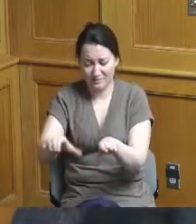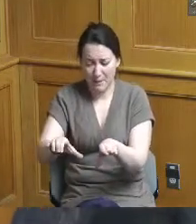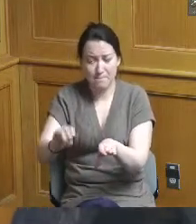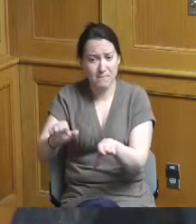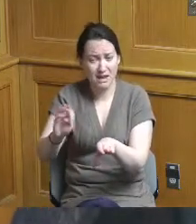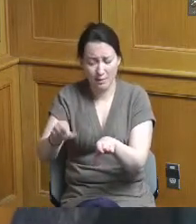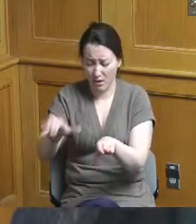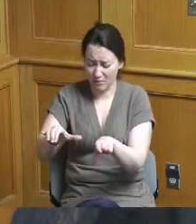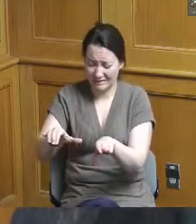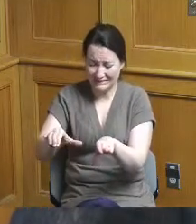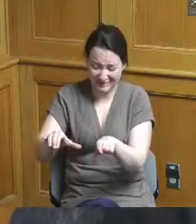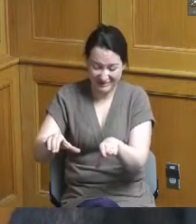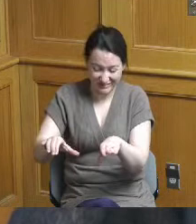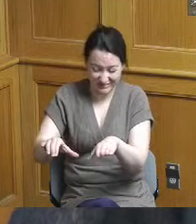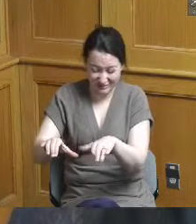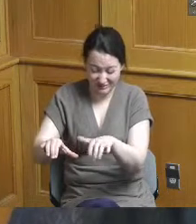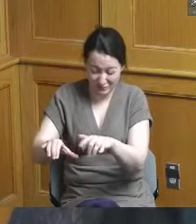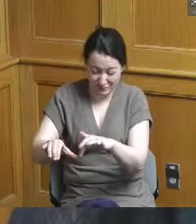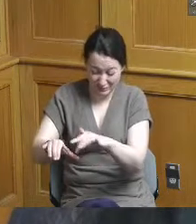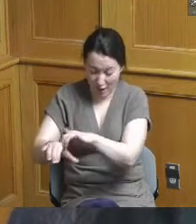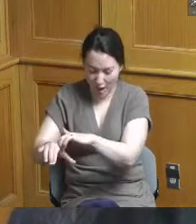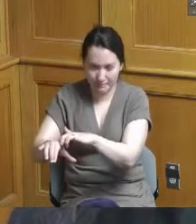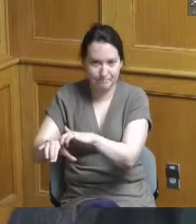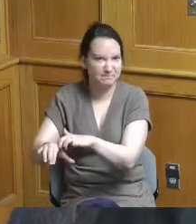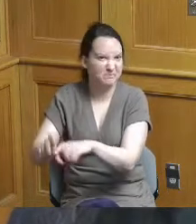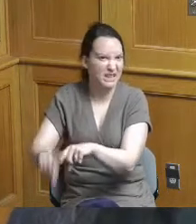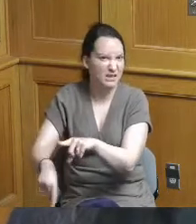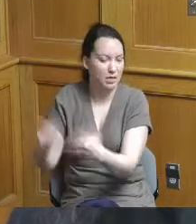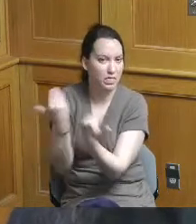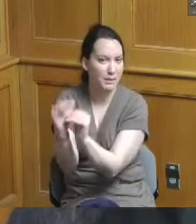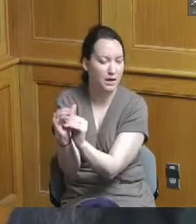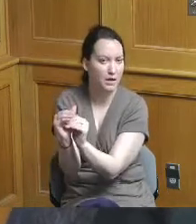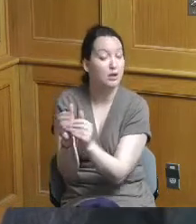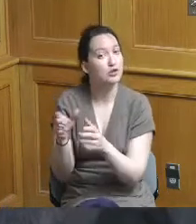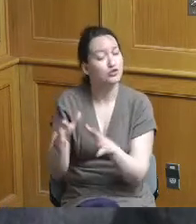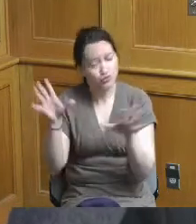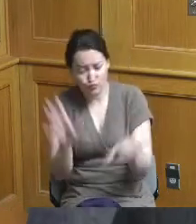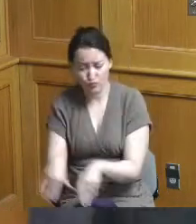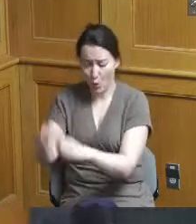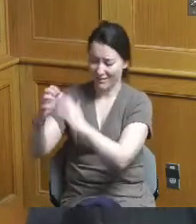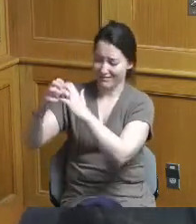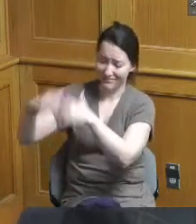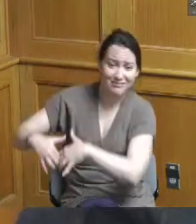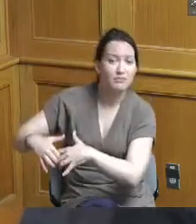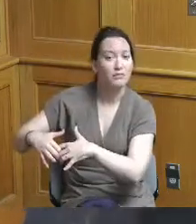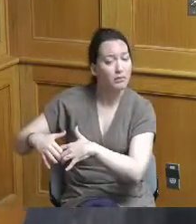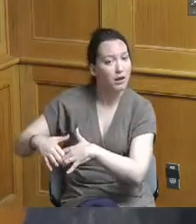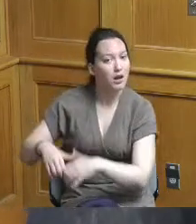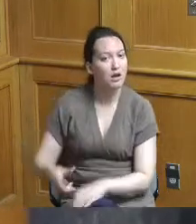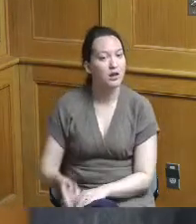from doing that as well and so the taking control and demolishing the Millennium had a two-purpose